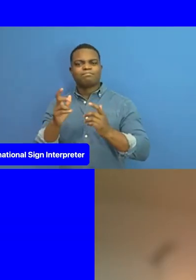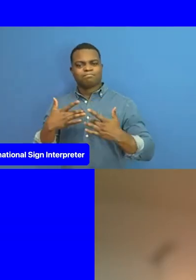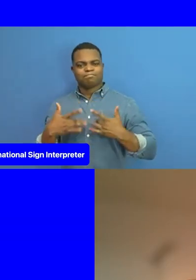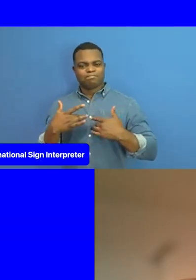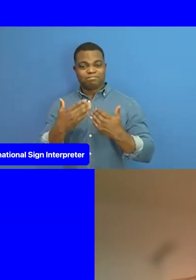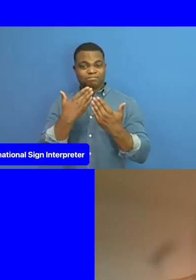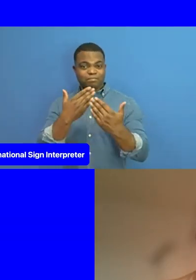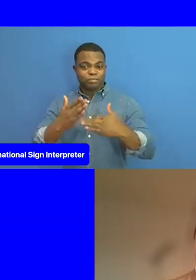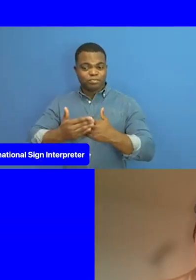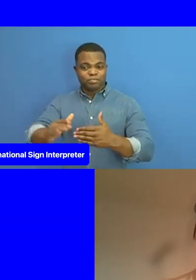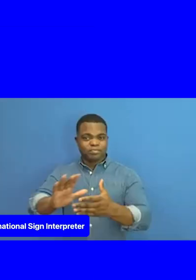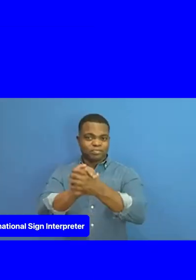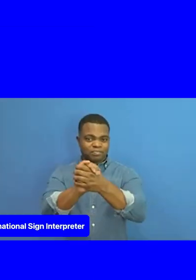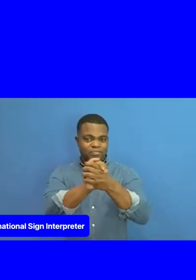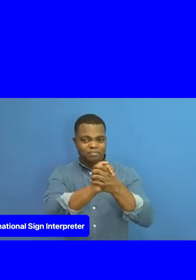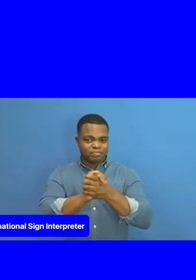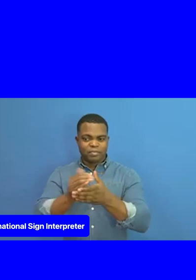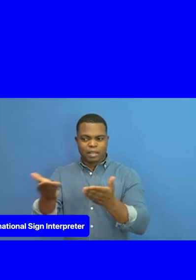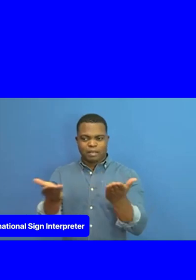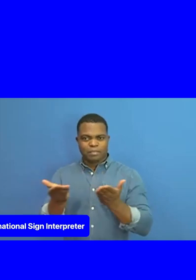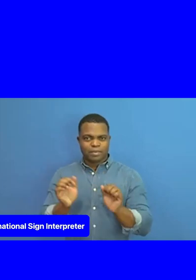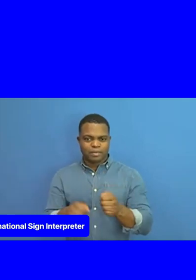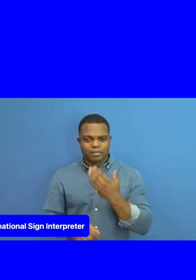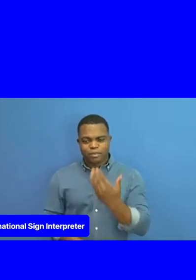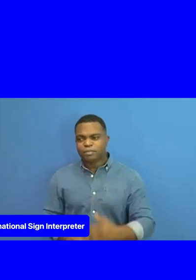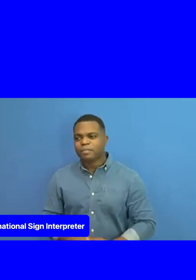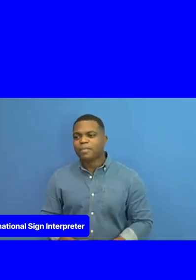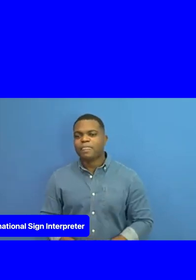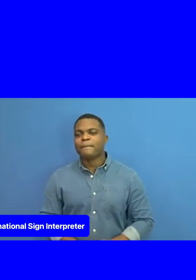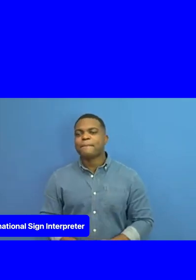Thank you so much Pia, for your kind and encouraging words.